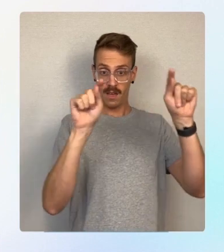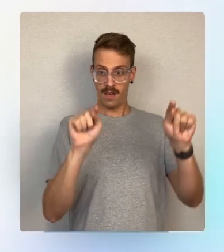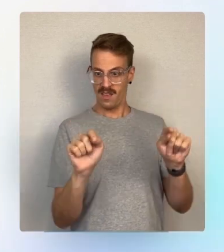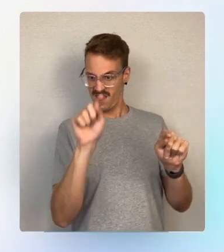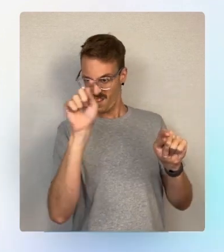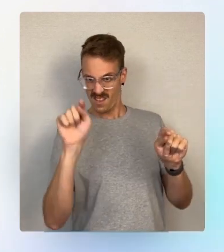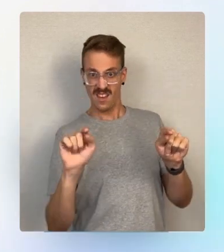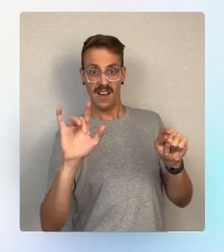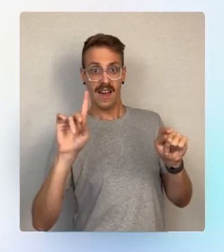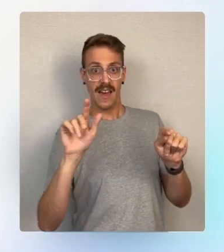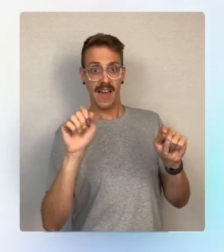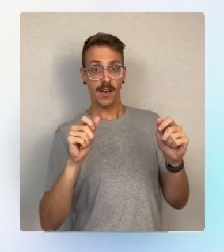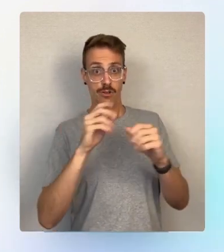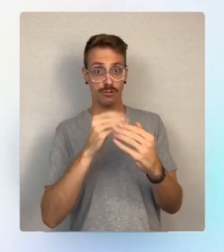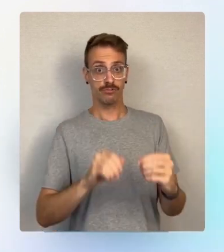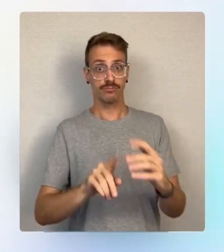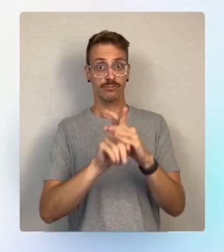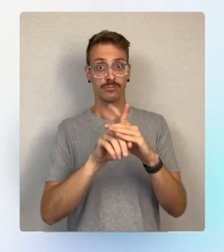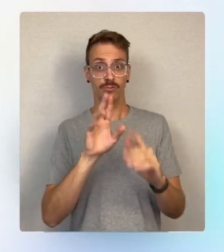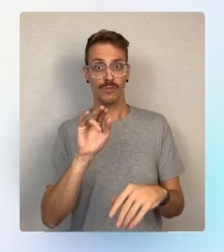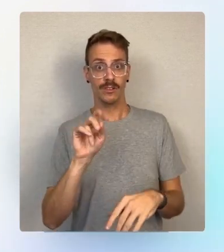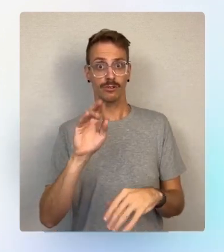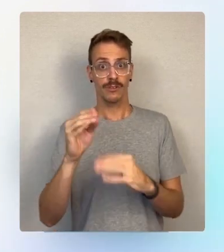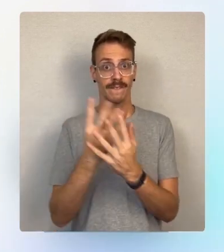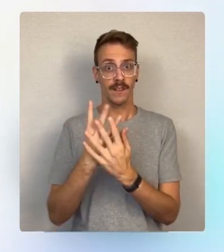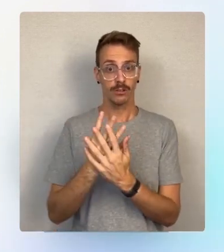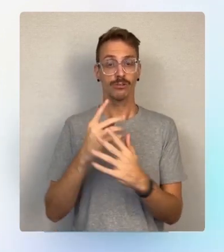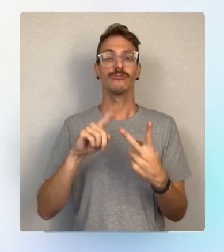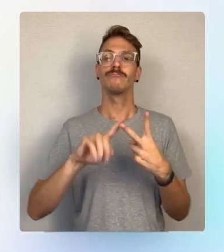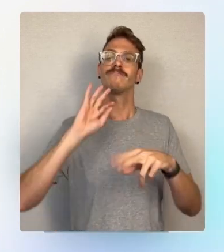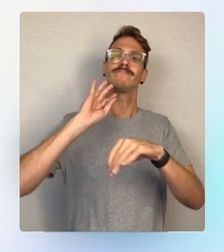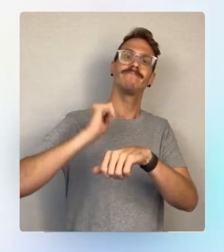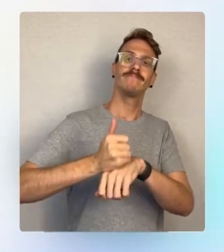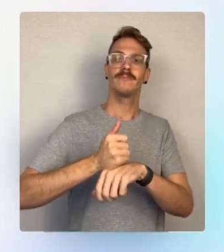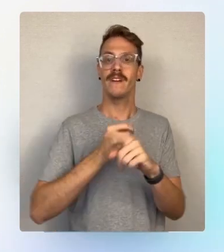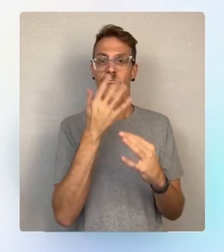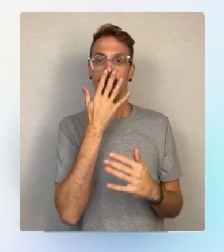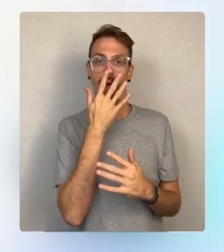defining color maps, and applying contrast and brightness adjustments.